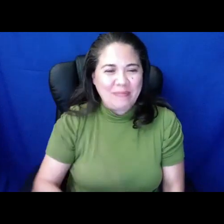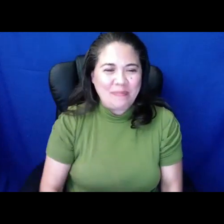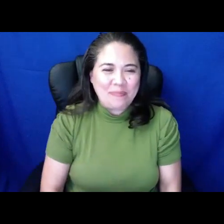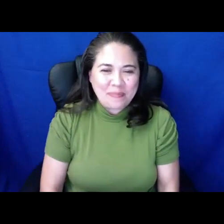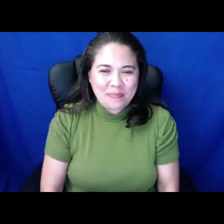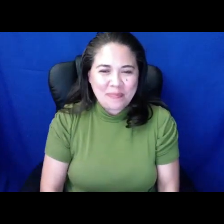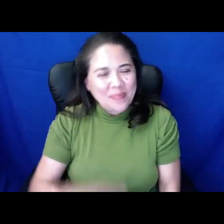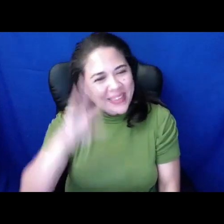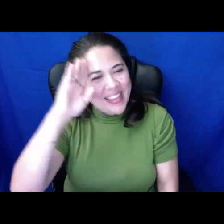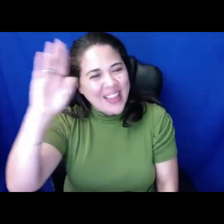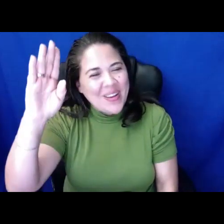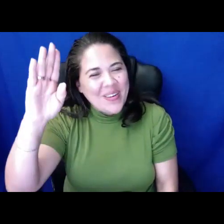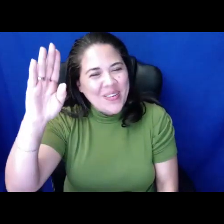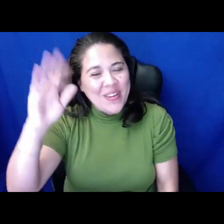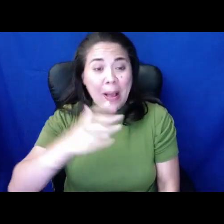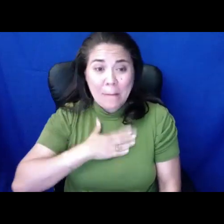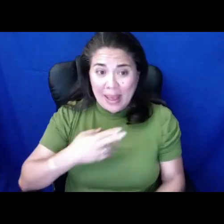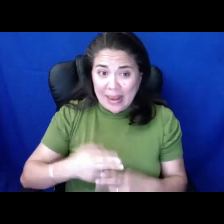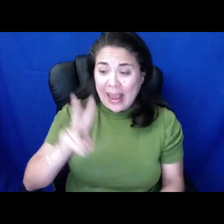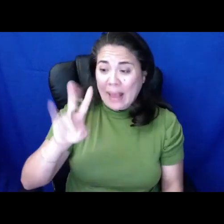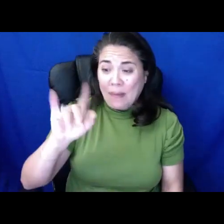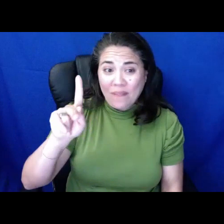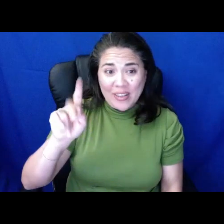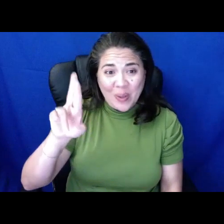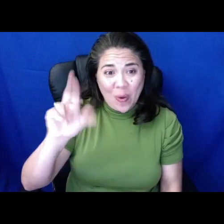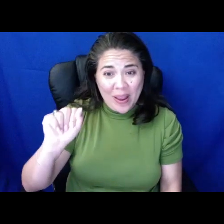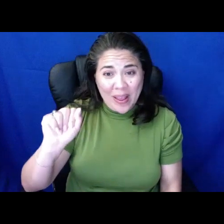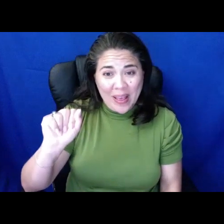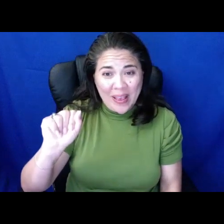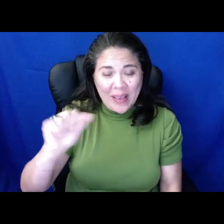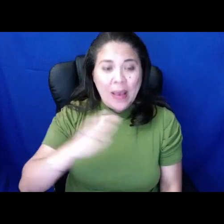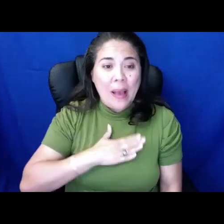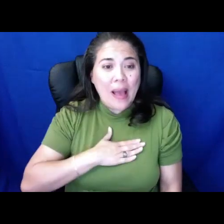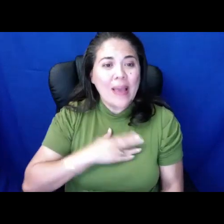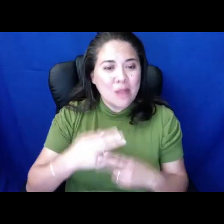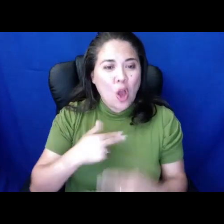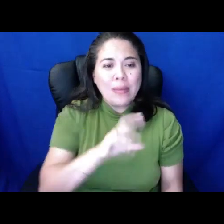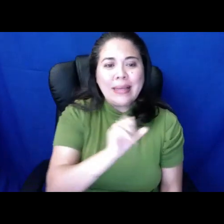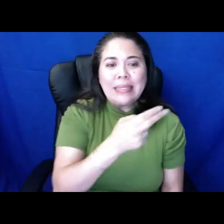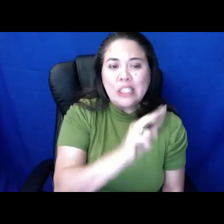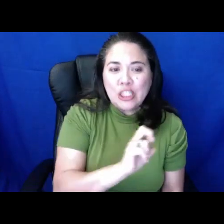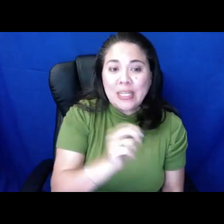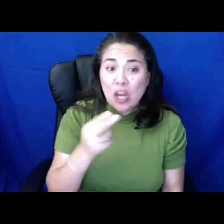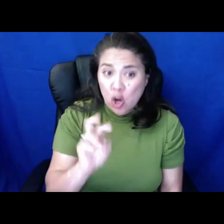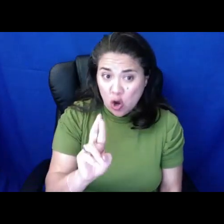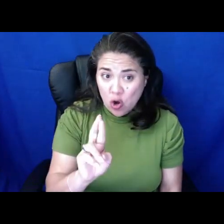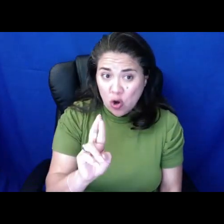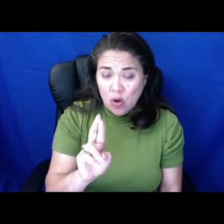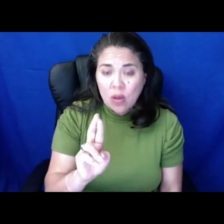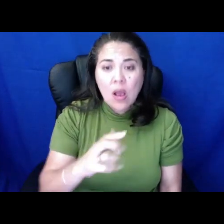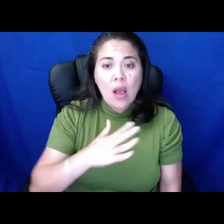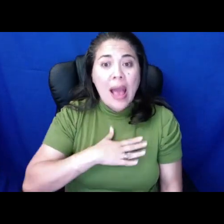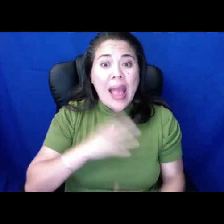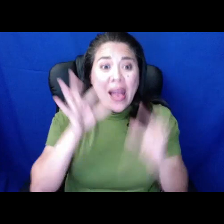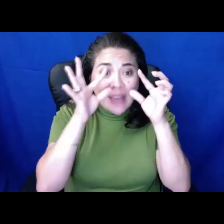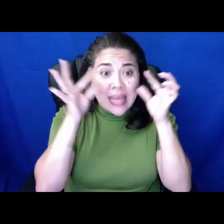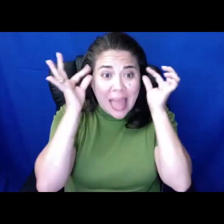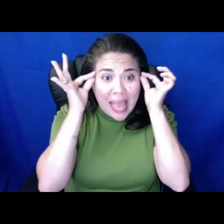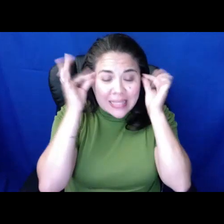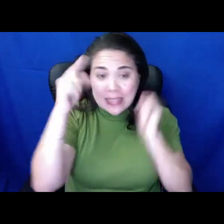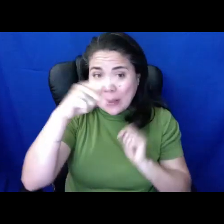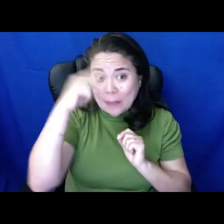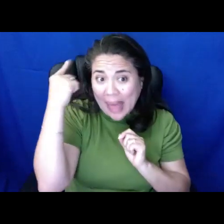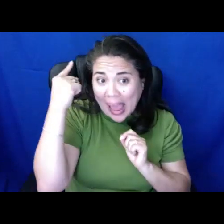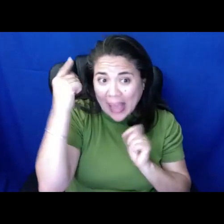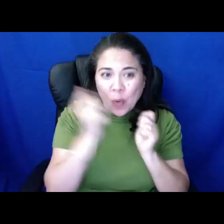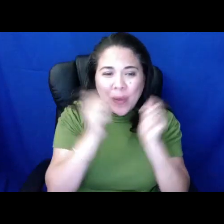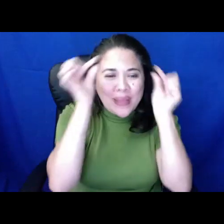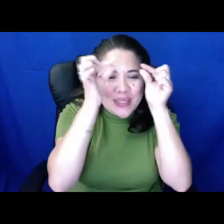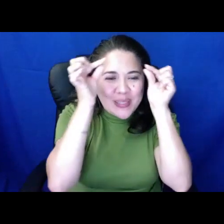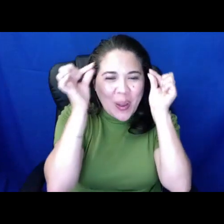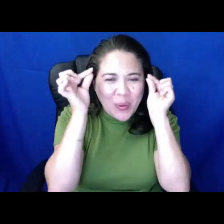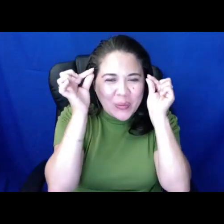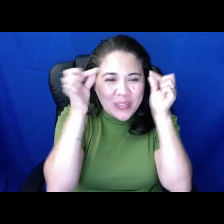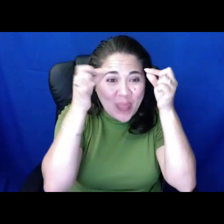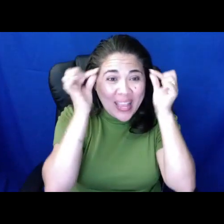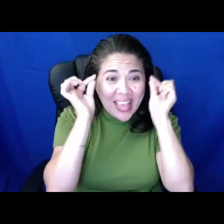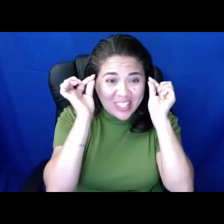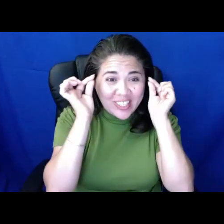Viktoria Valenzuela: hi i'm Victoria, and my pronouns are cheaper I have reading glasses that are black with rhinestones when the edge i'm wearing.